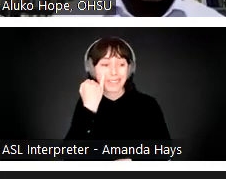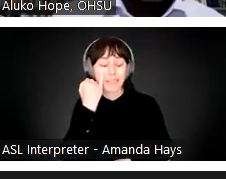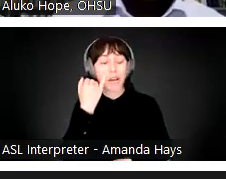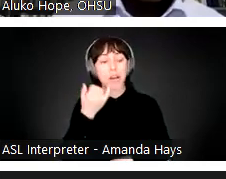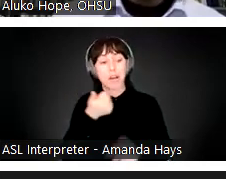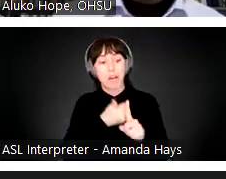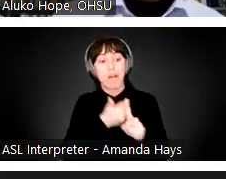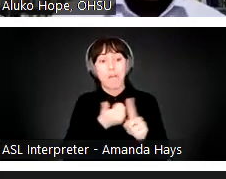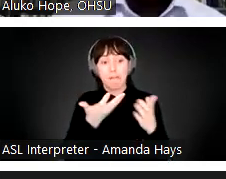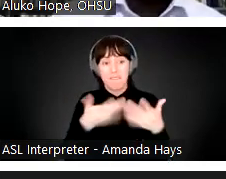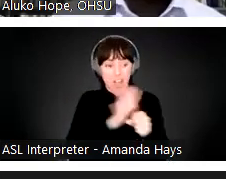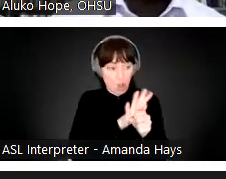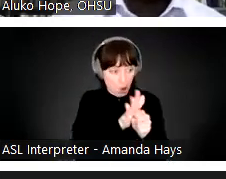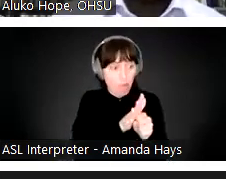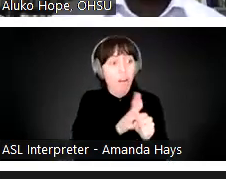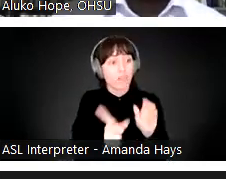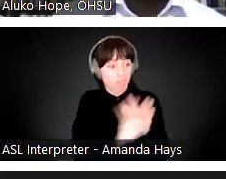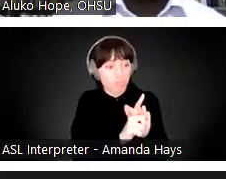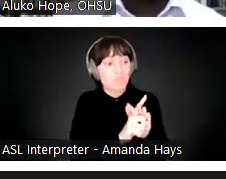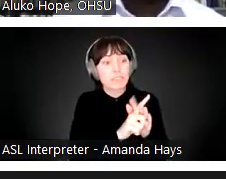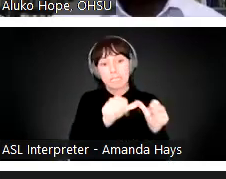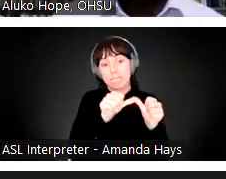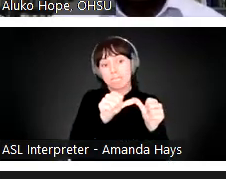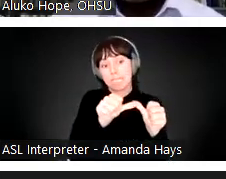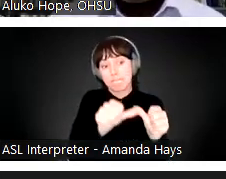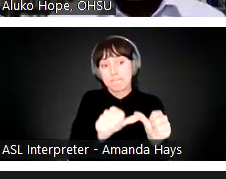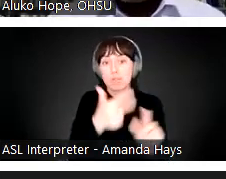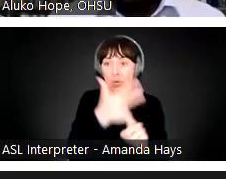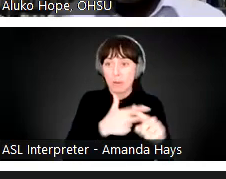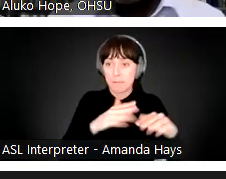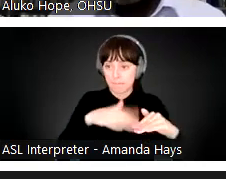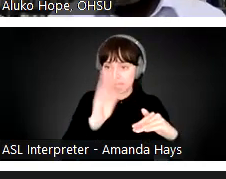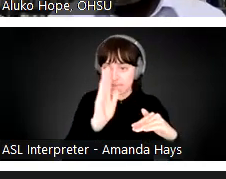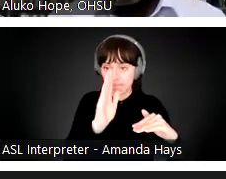COVID, when the history of COVID has been